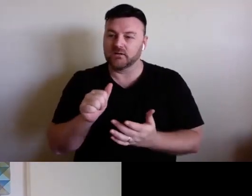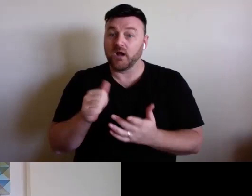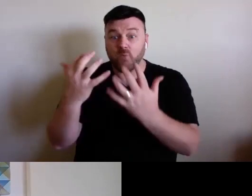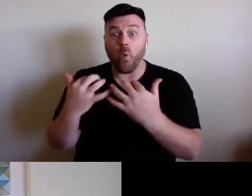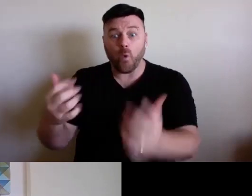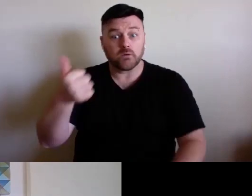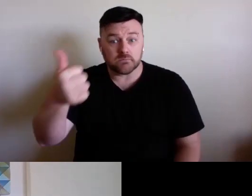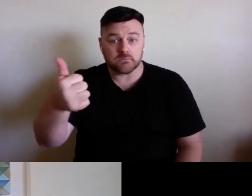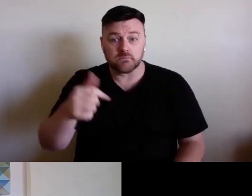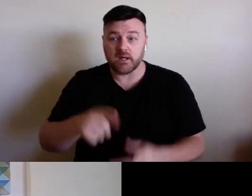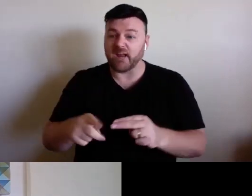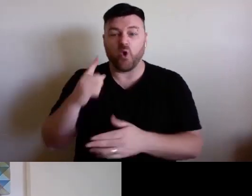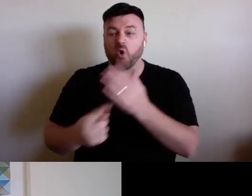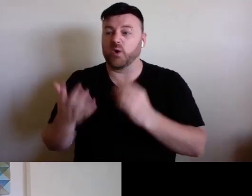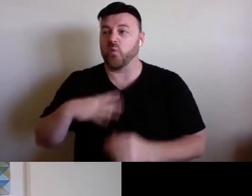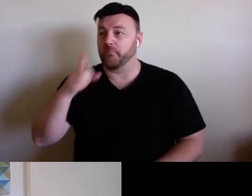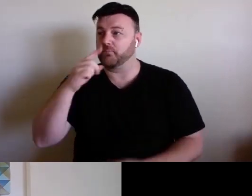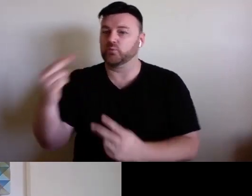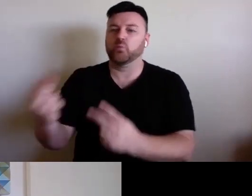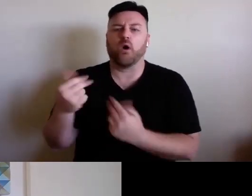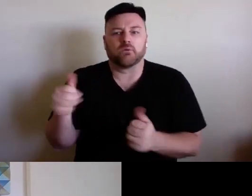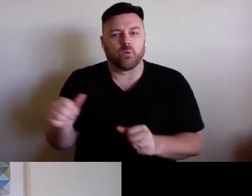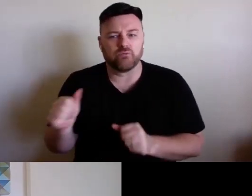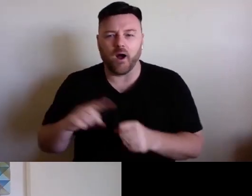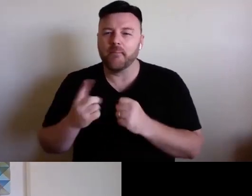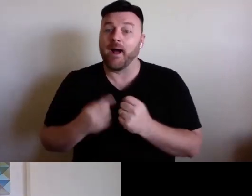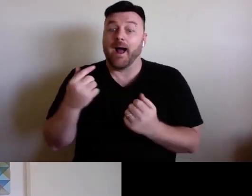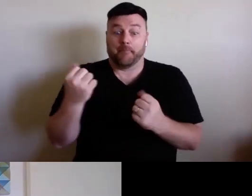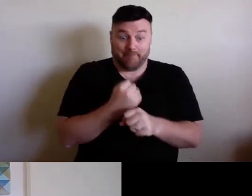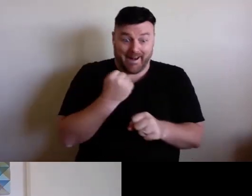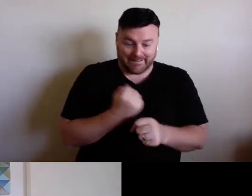you want is eyeballs. Obviously it's hard to make money at the moment -